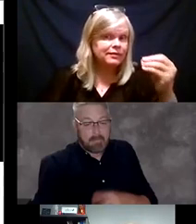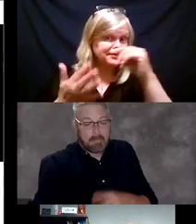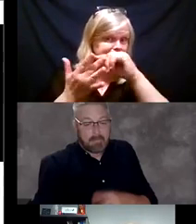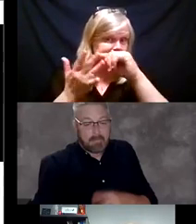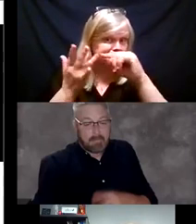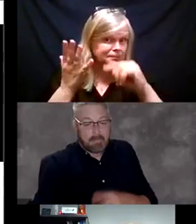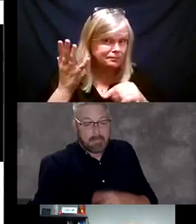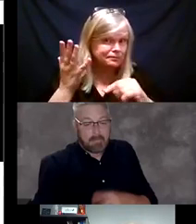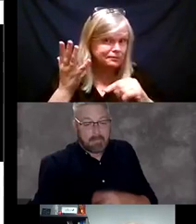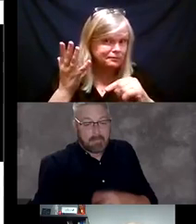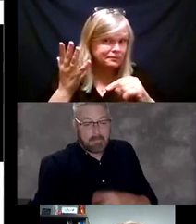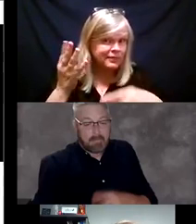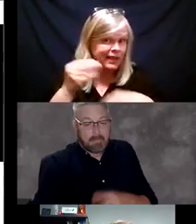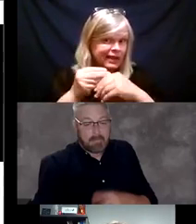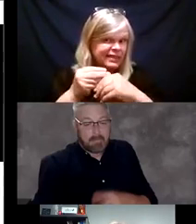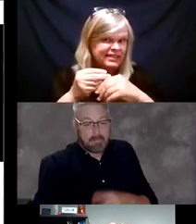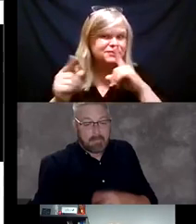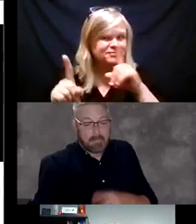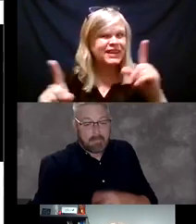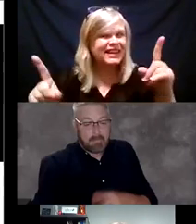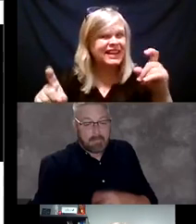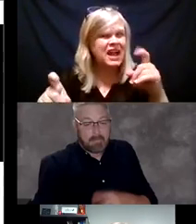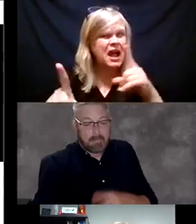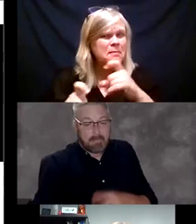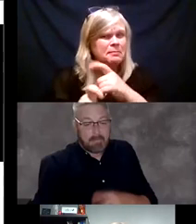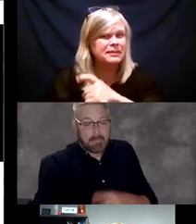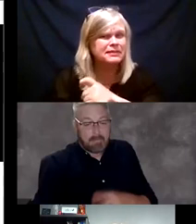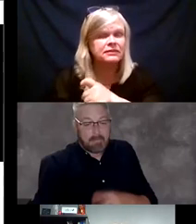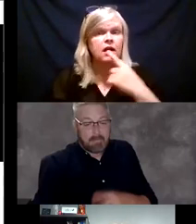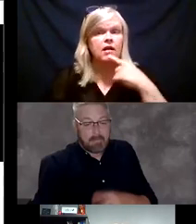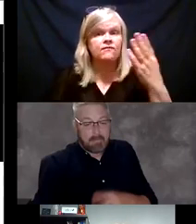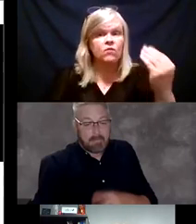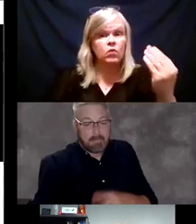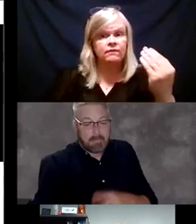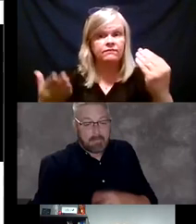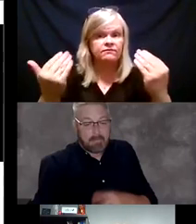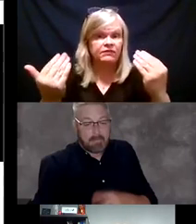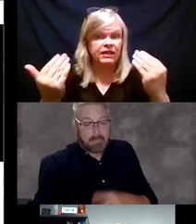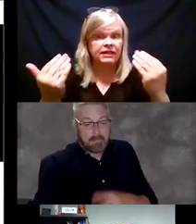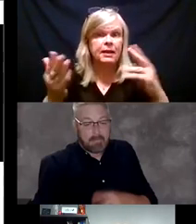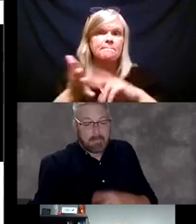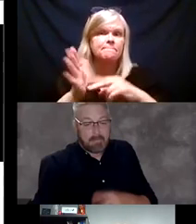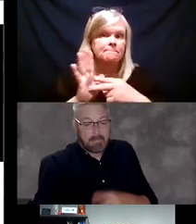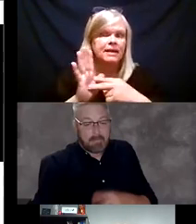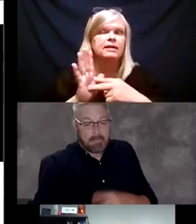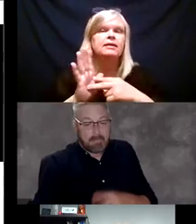AGAIN, IT'S COMPLEX. SO IF THEY ARE 14 OR 15, THE